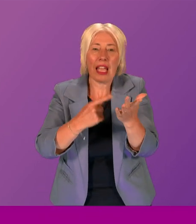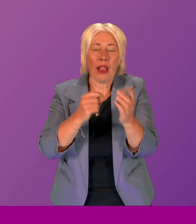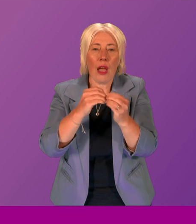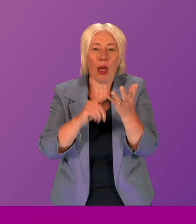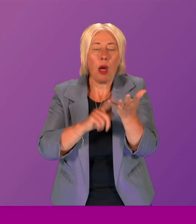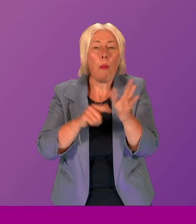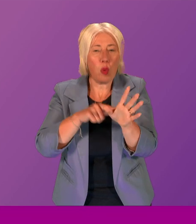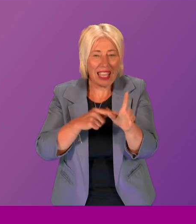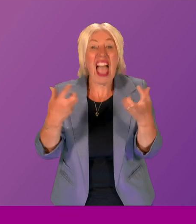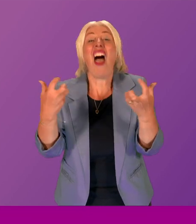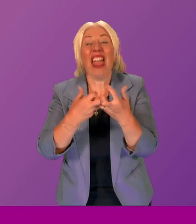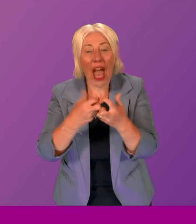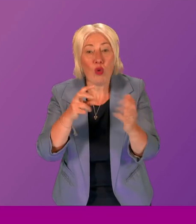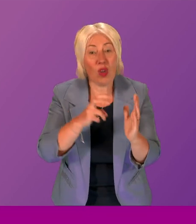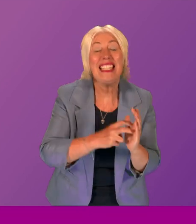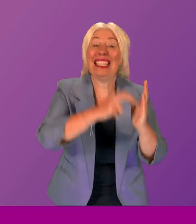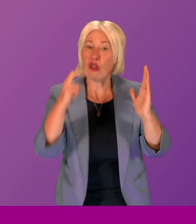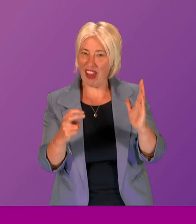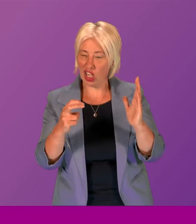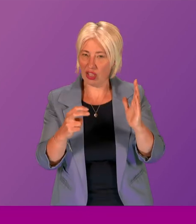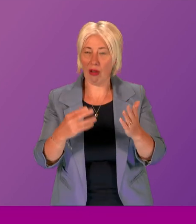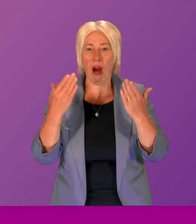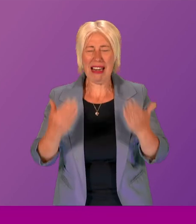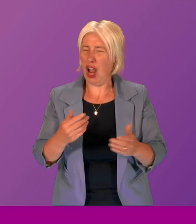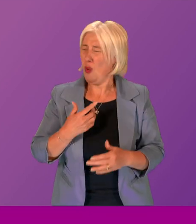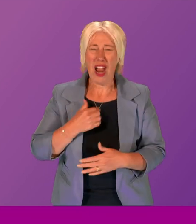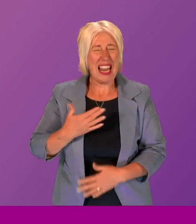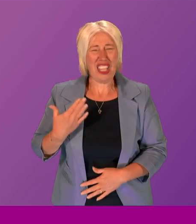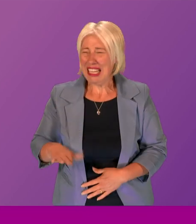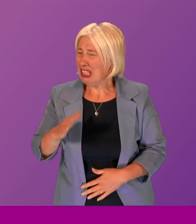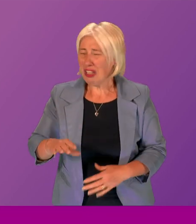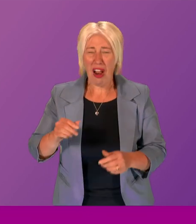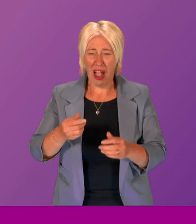given that we are stuck—to be frank—with this wholly unnecessary and unjust legislation.